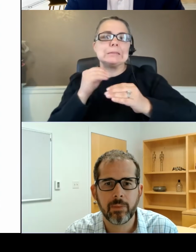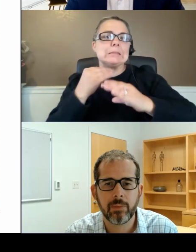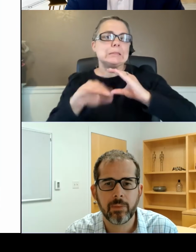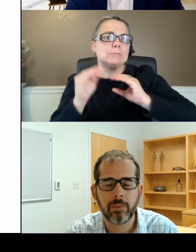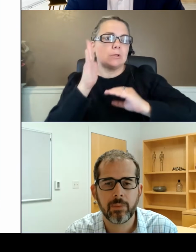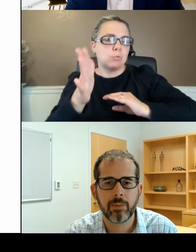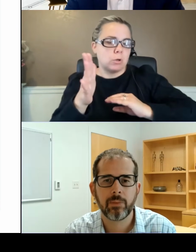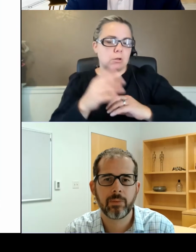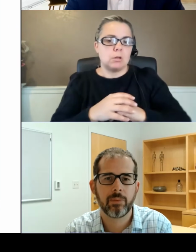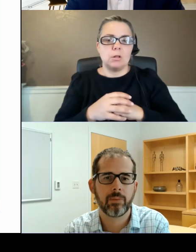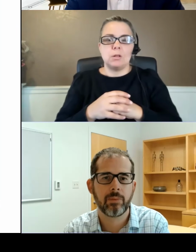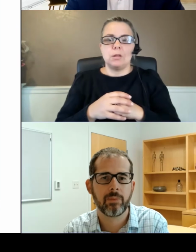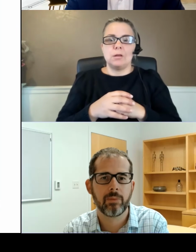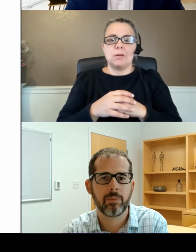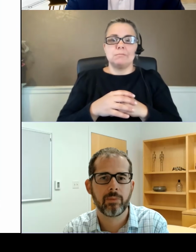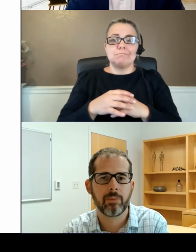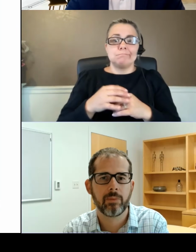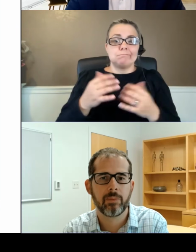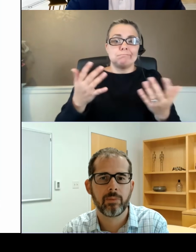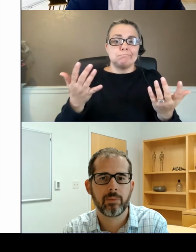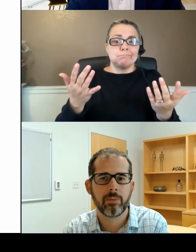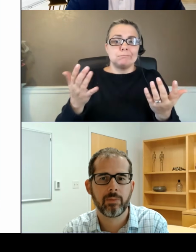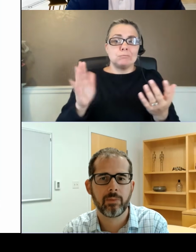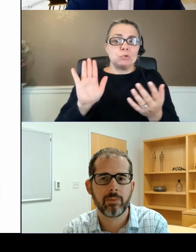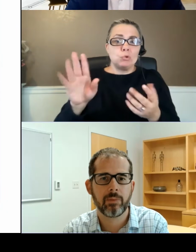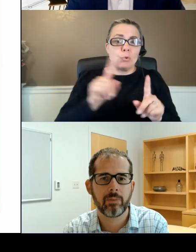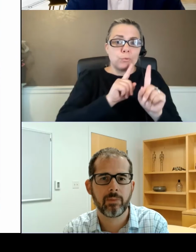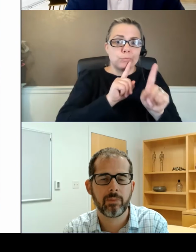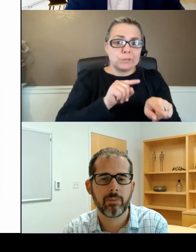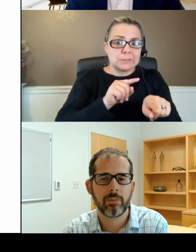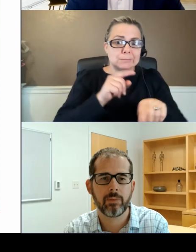case of a known accessibility issue? What is your response time? What's your time to first response